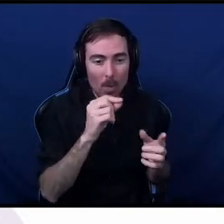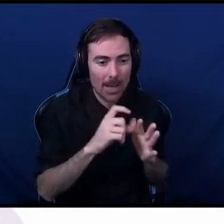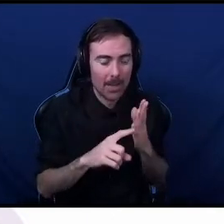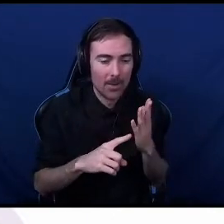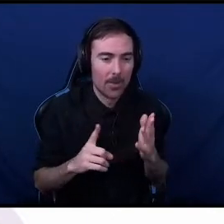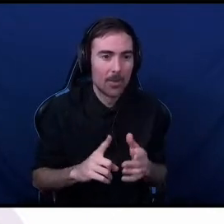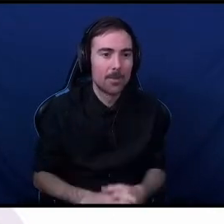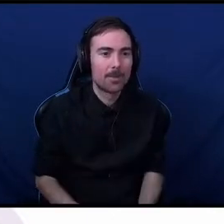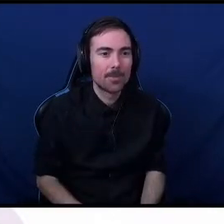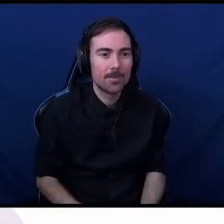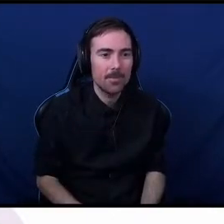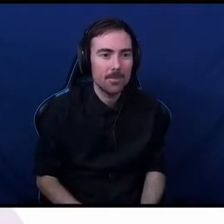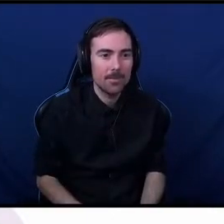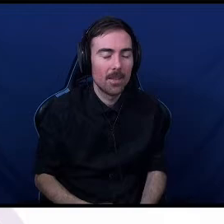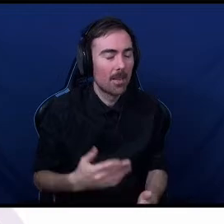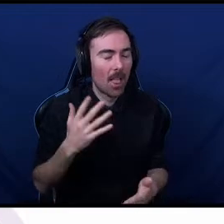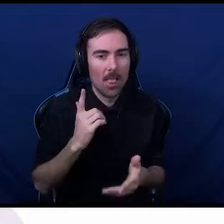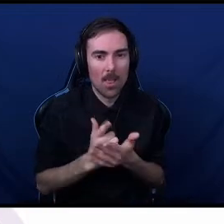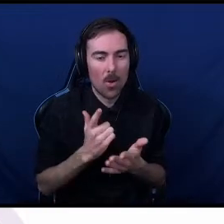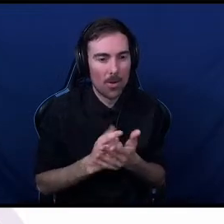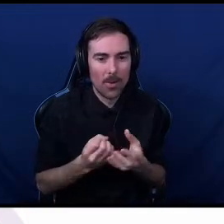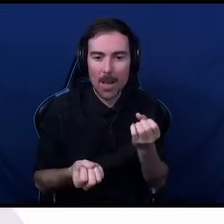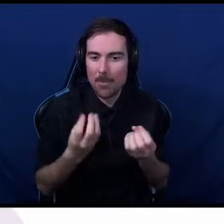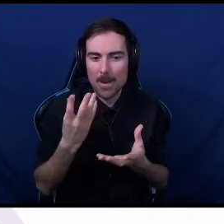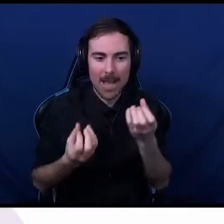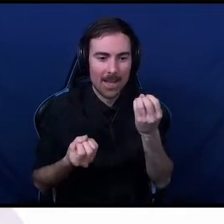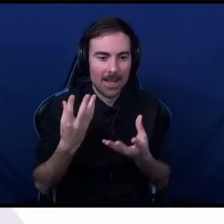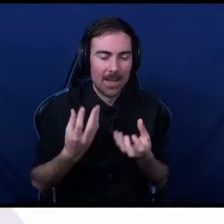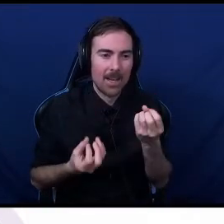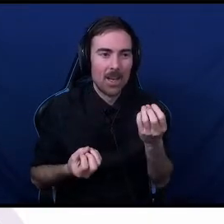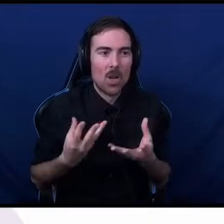until unpack in that. But I'd love to leave this to the